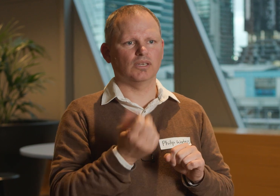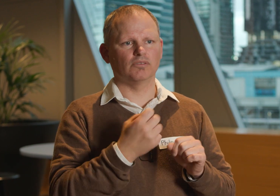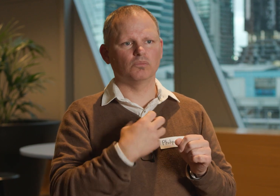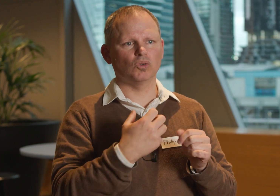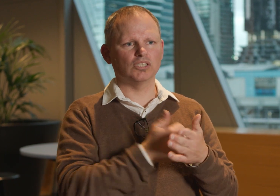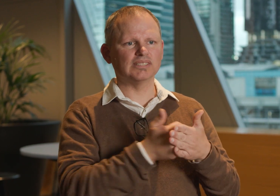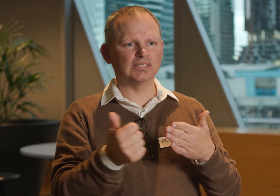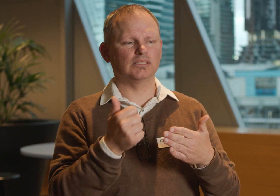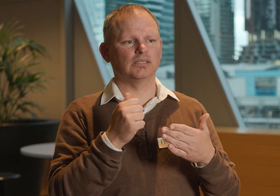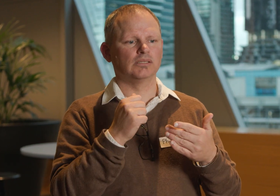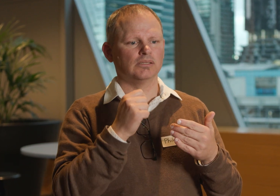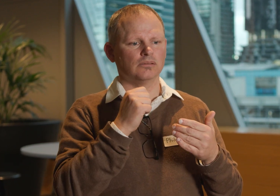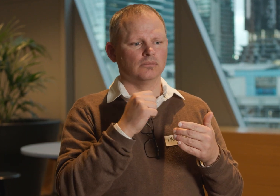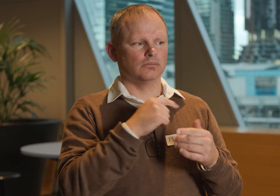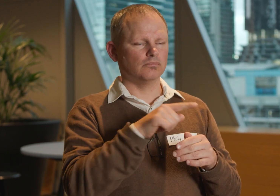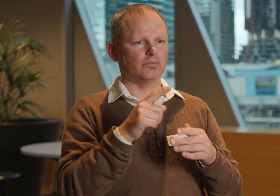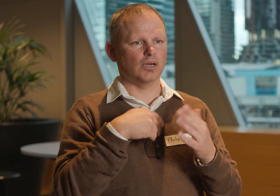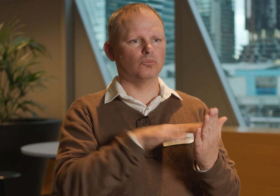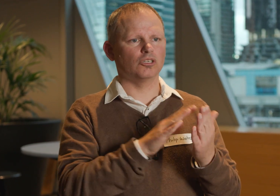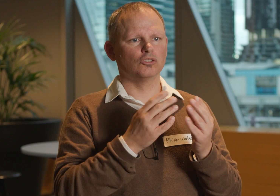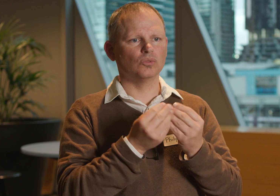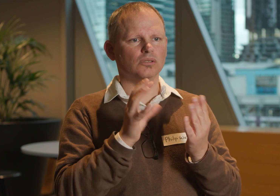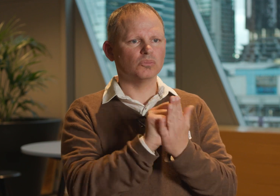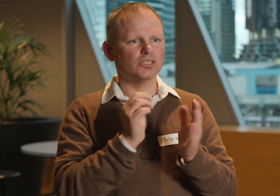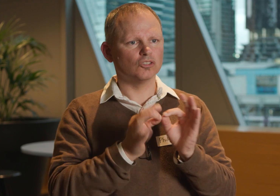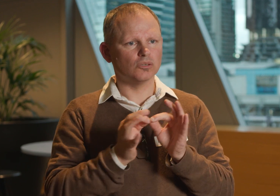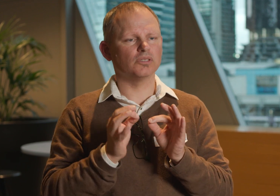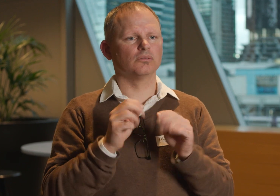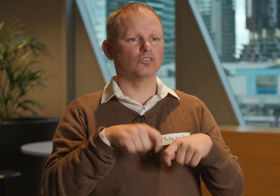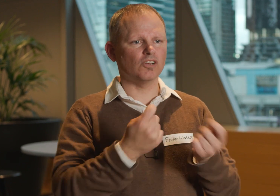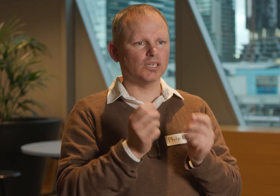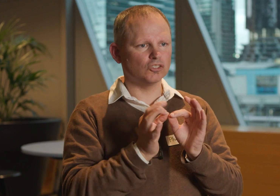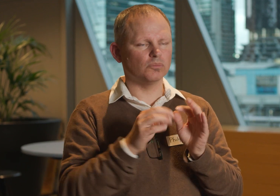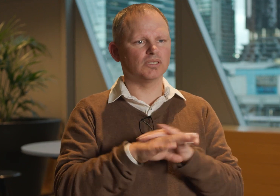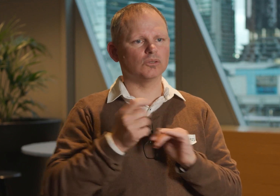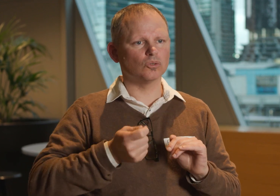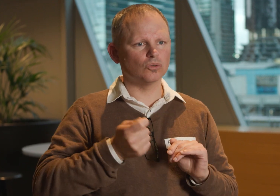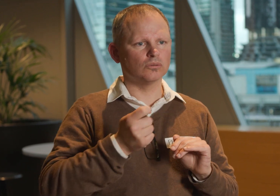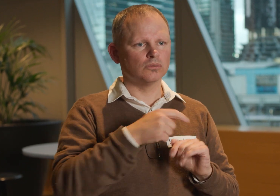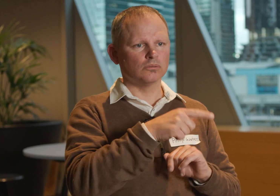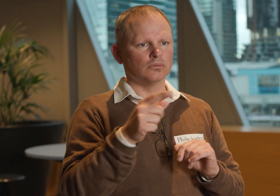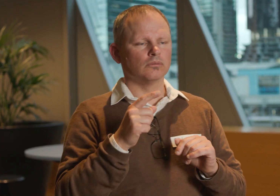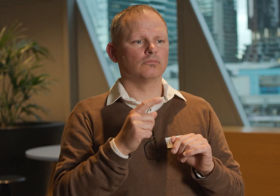and the court system to have more consistent approaches when booking interpreters, interpreter